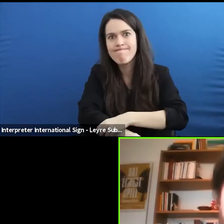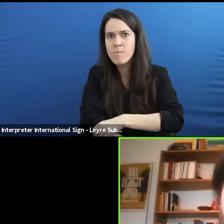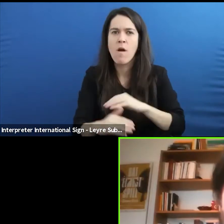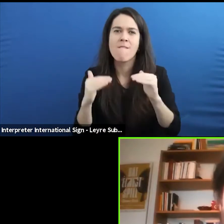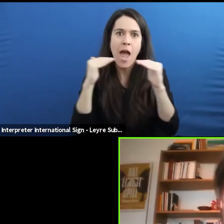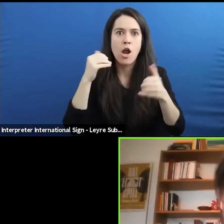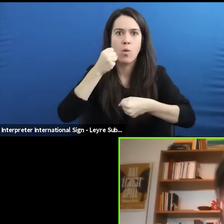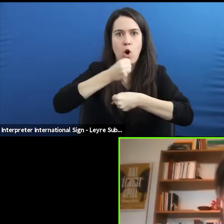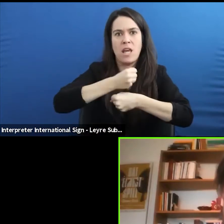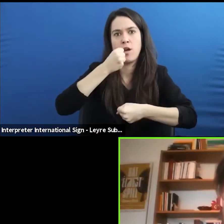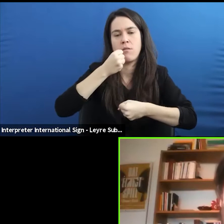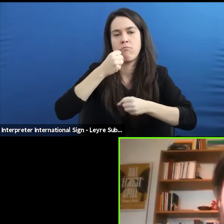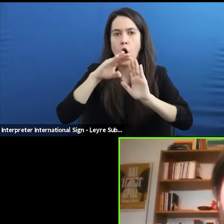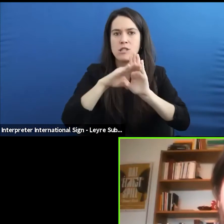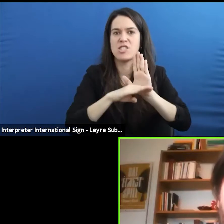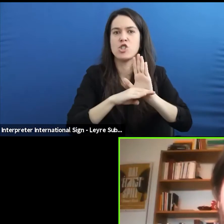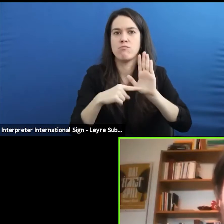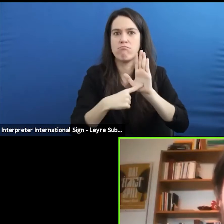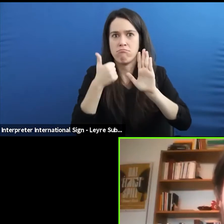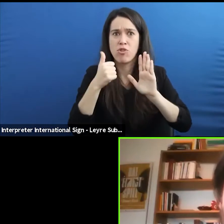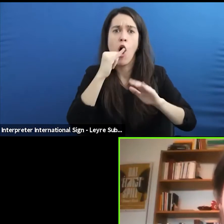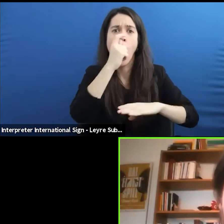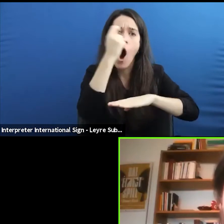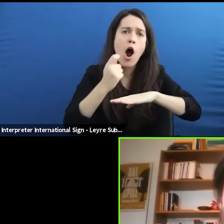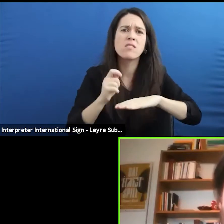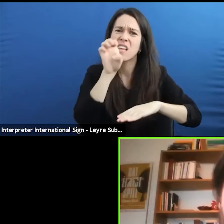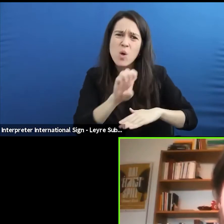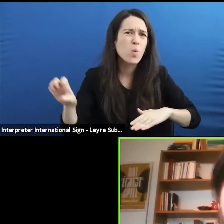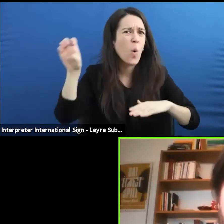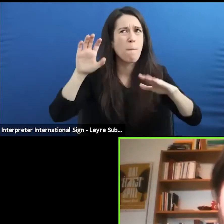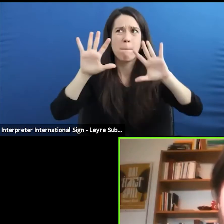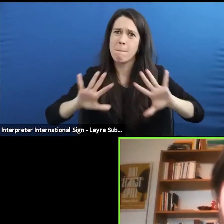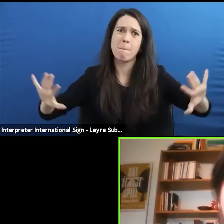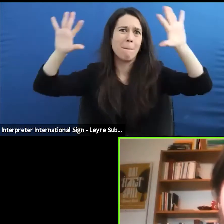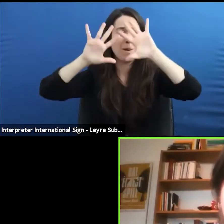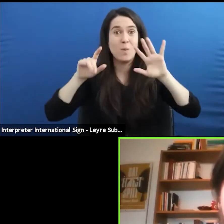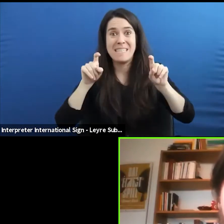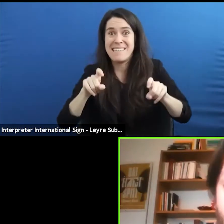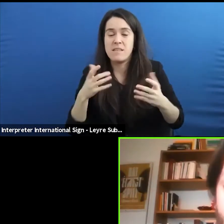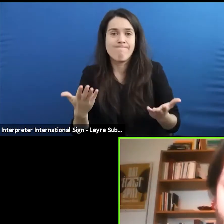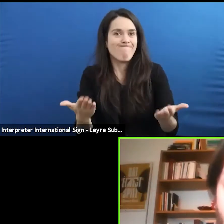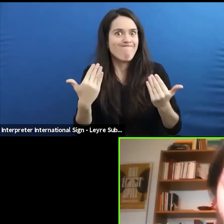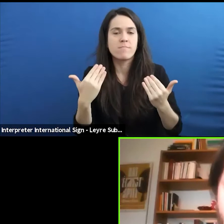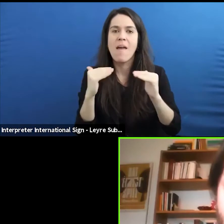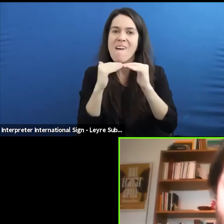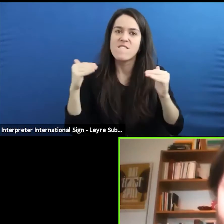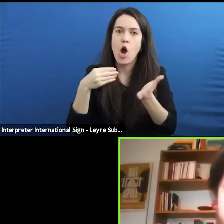arts all over Europe, an urgent need which can be framed as fair pay and fair play by